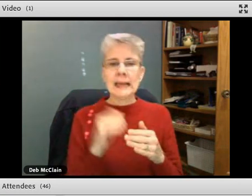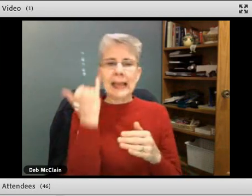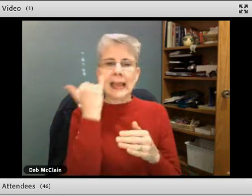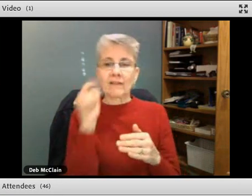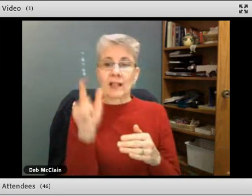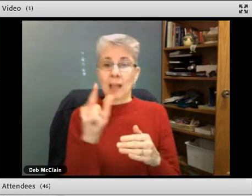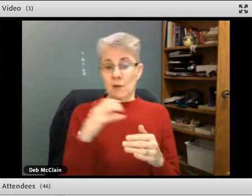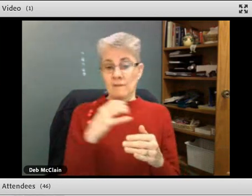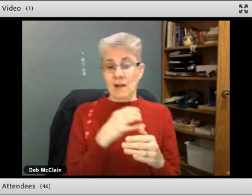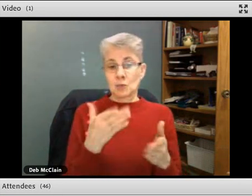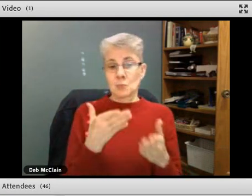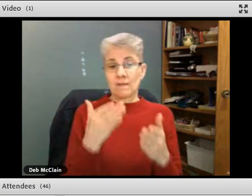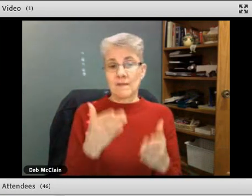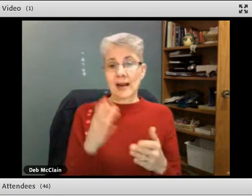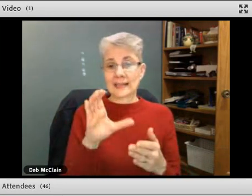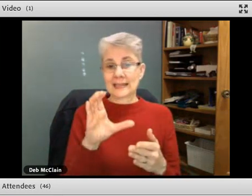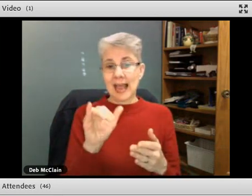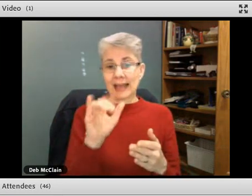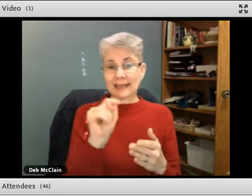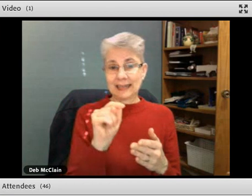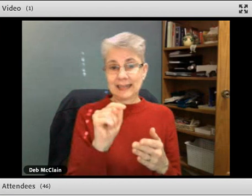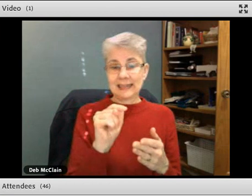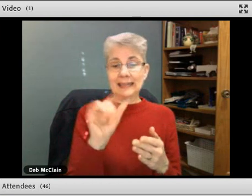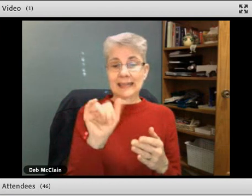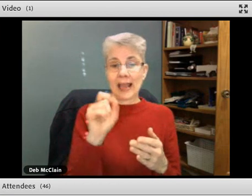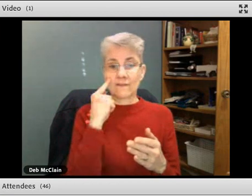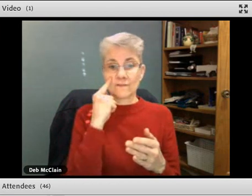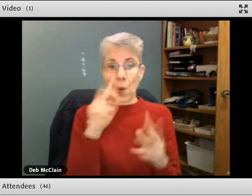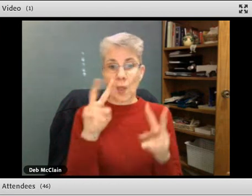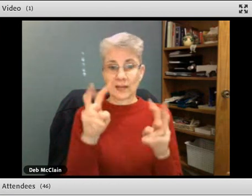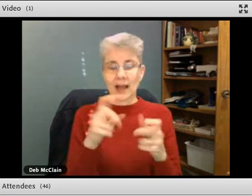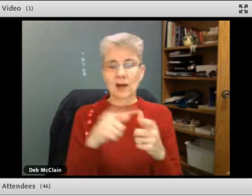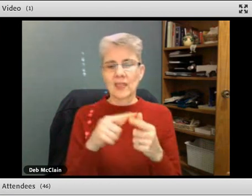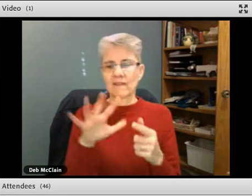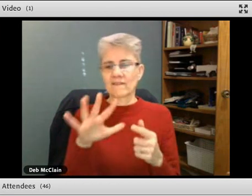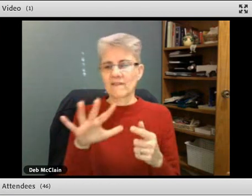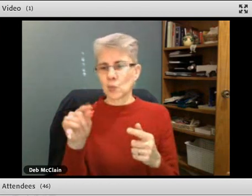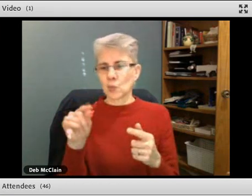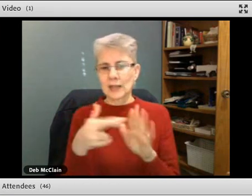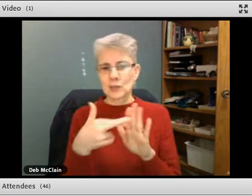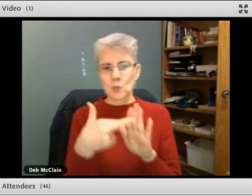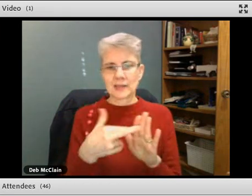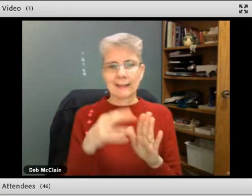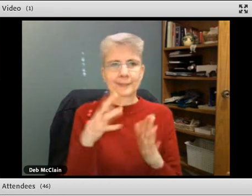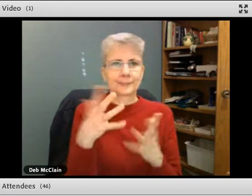the 520 gets represented just without quotes. You don't even have to say where you got it.